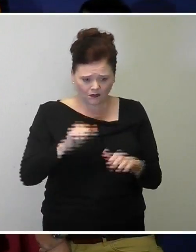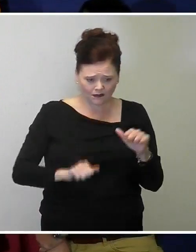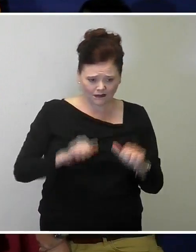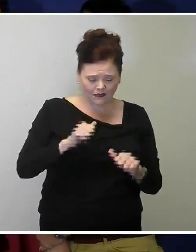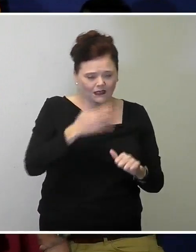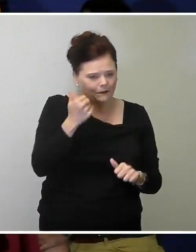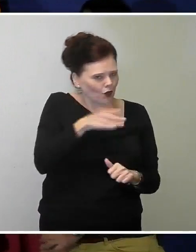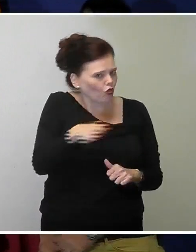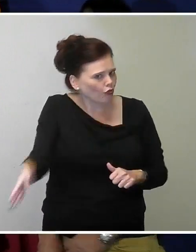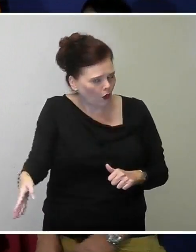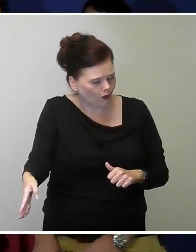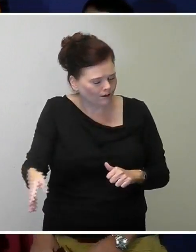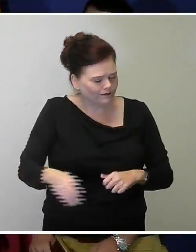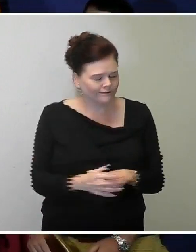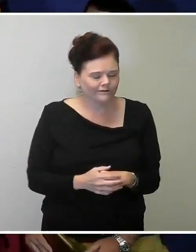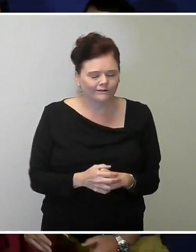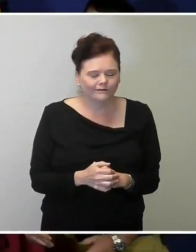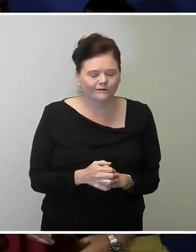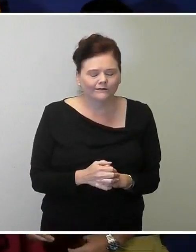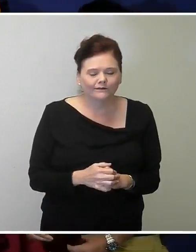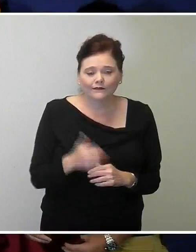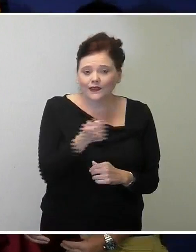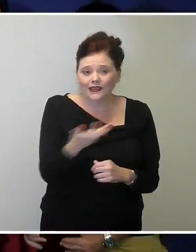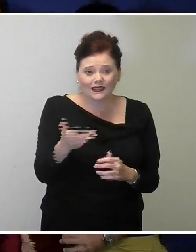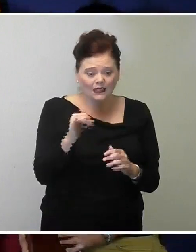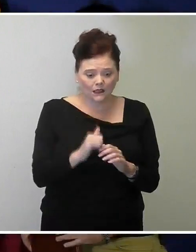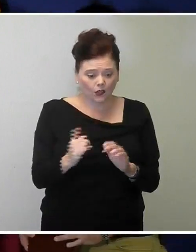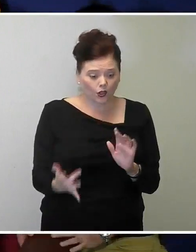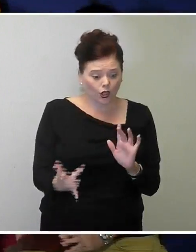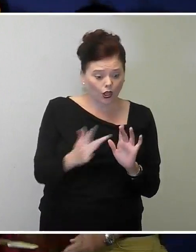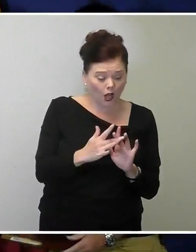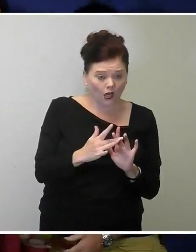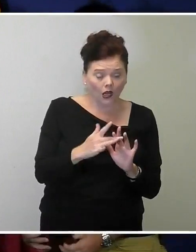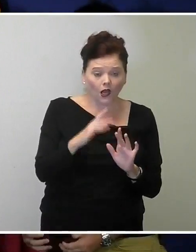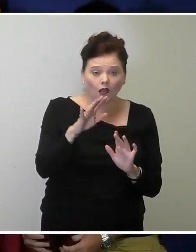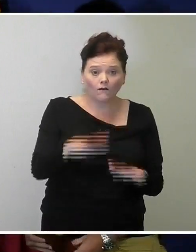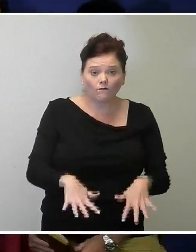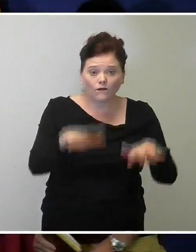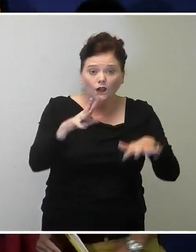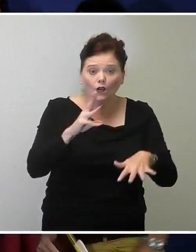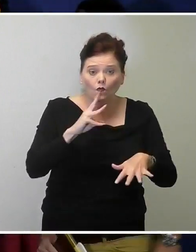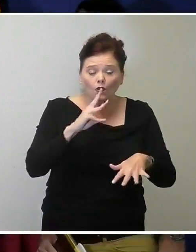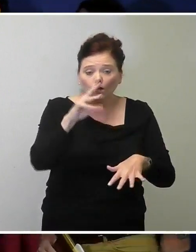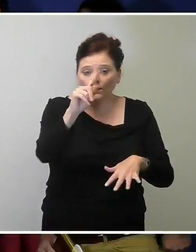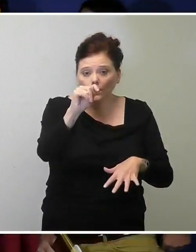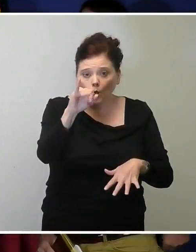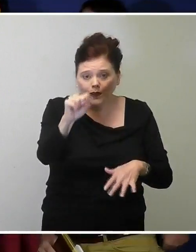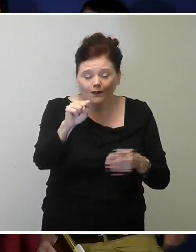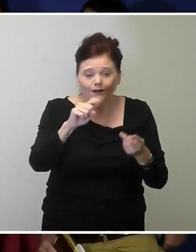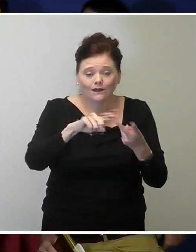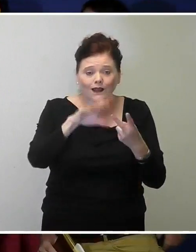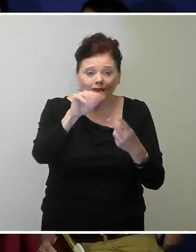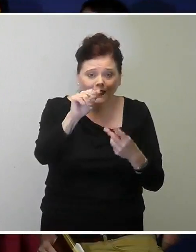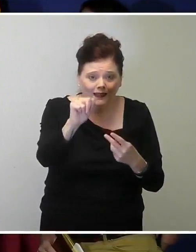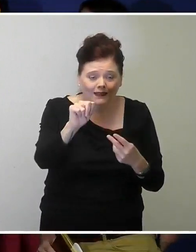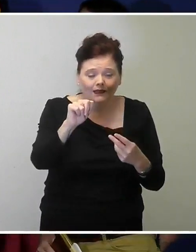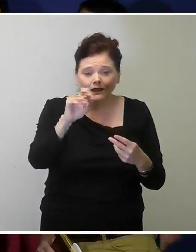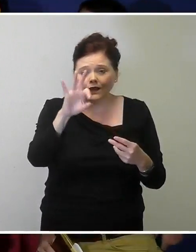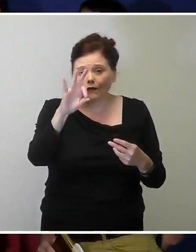TIME TO PACK YOUR FOOD WITH ICE TO KEEP IT COOL OR CONSIDER COOKING OR DISCARDING. IF IN DOUBT THROW IT OUT.